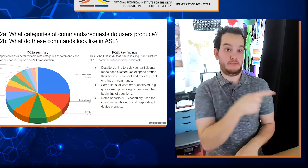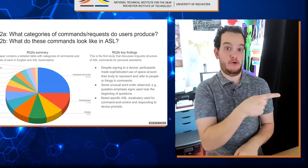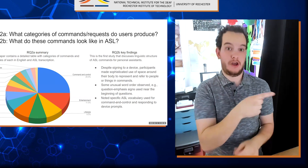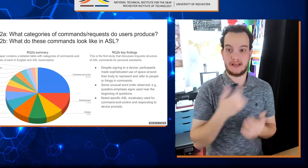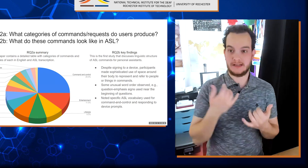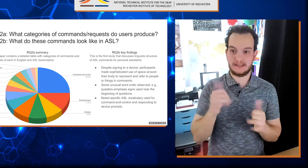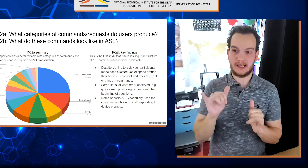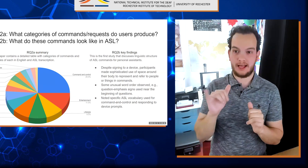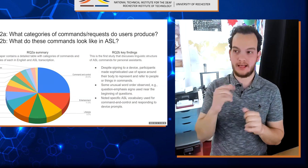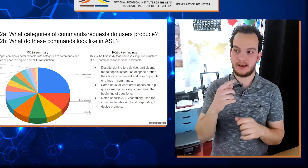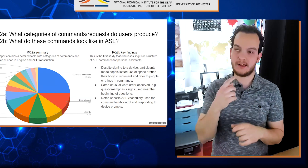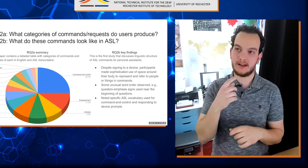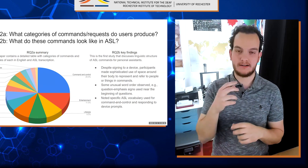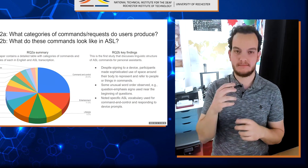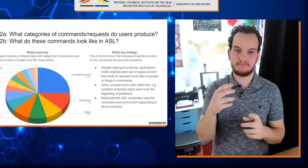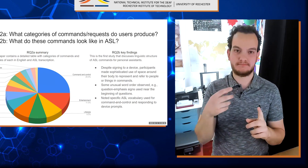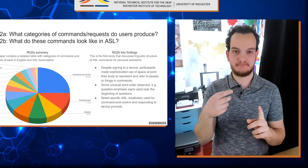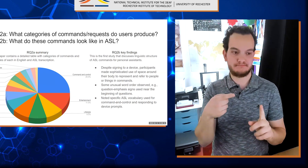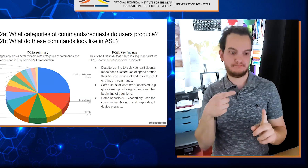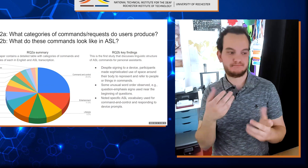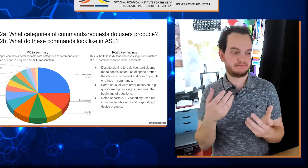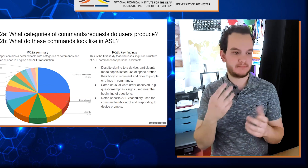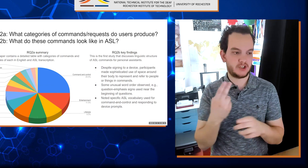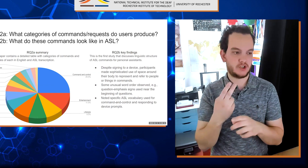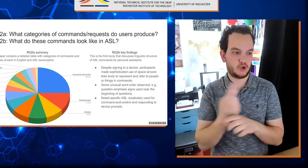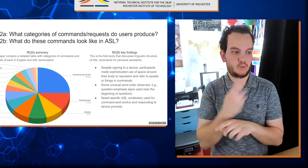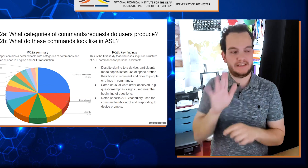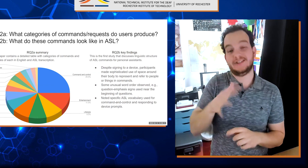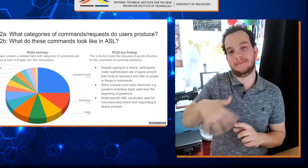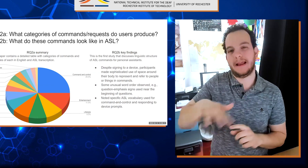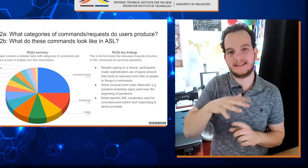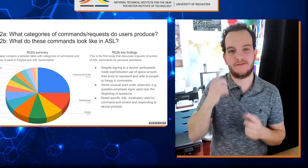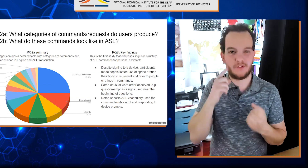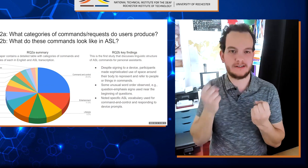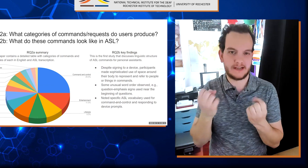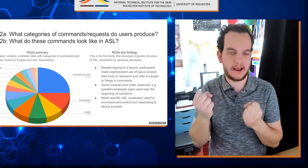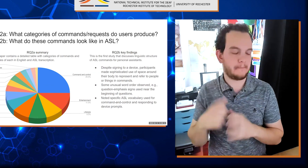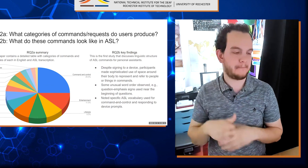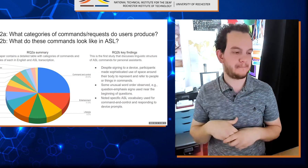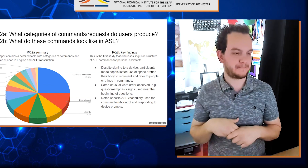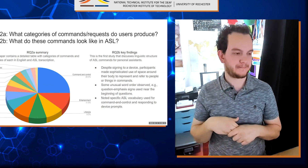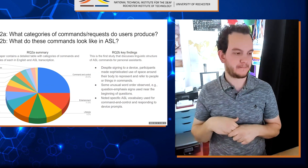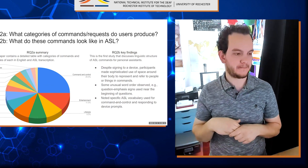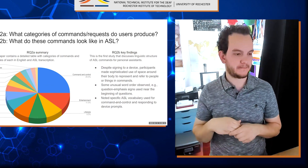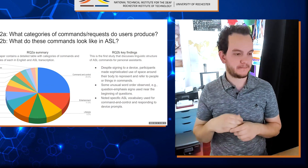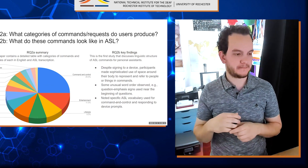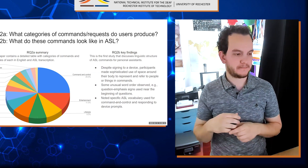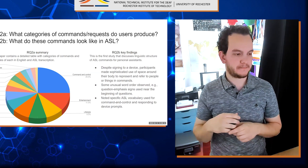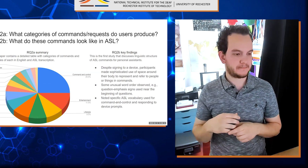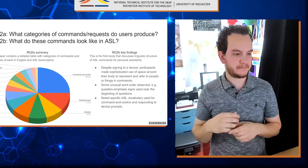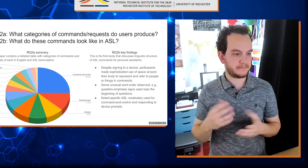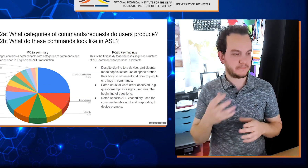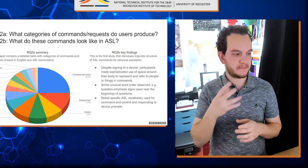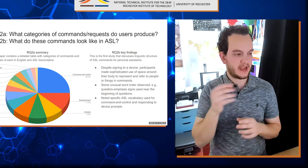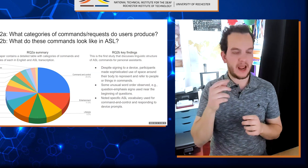They would point even though the person on screen wouldn't be able to see what they were pointing to.